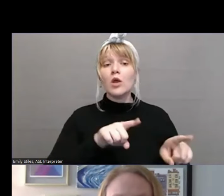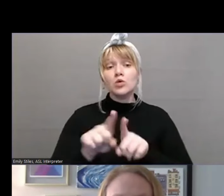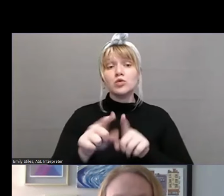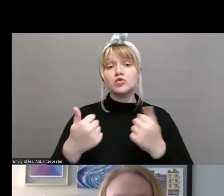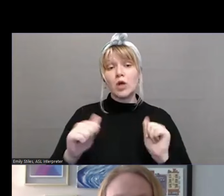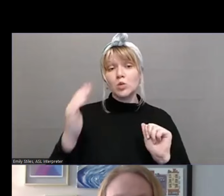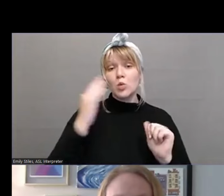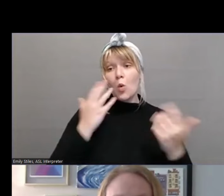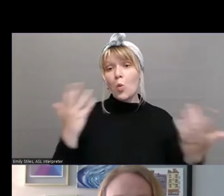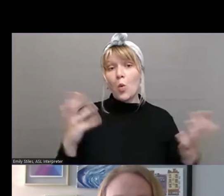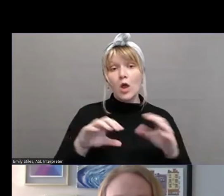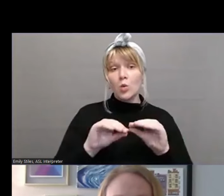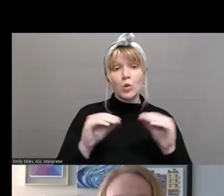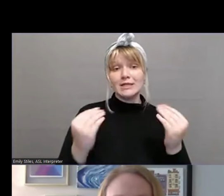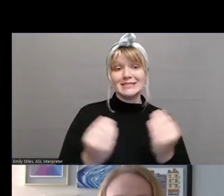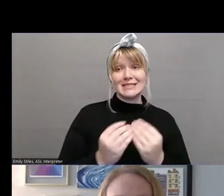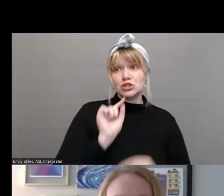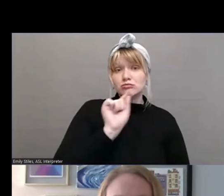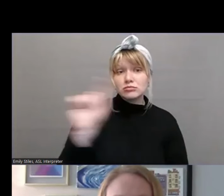in certain counties might be able to help as well.